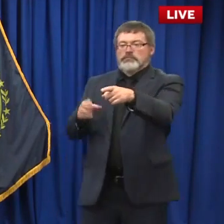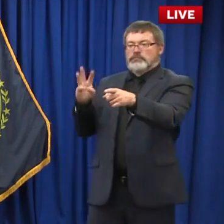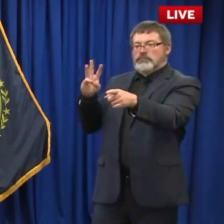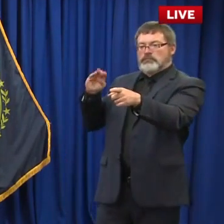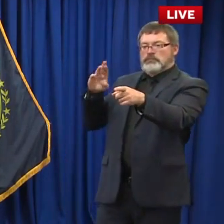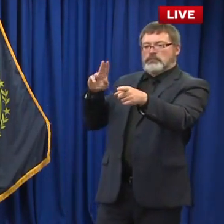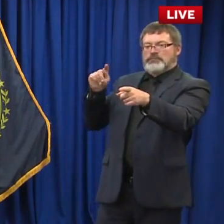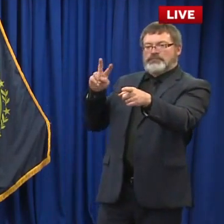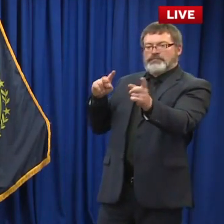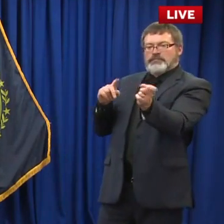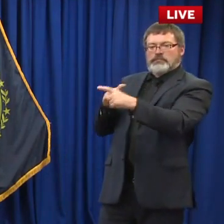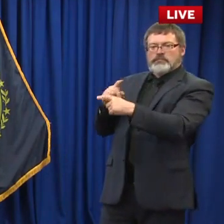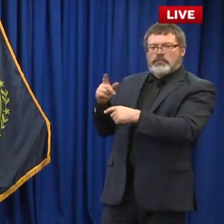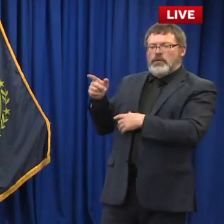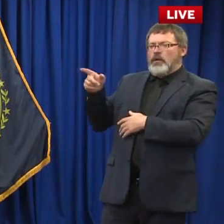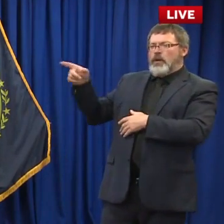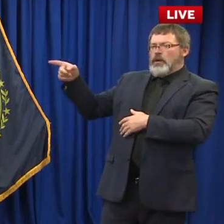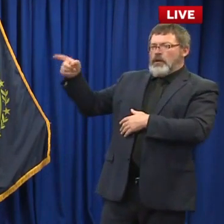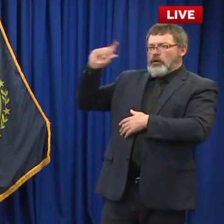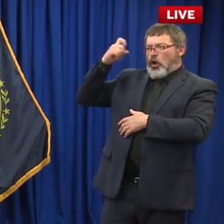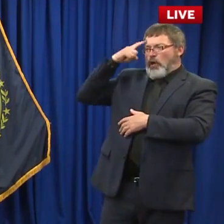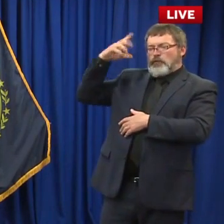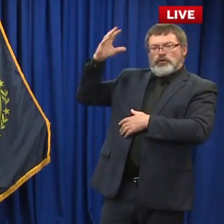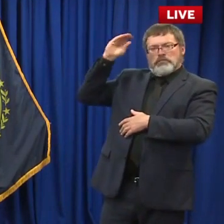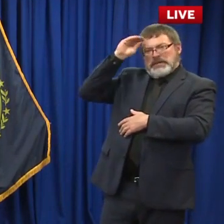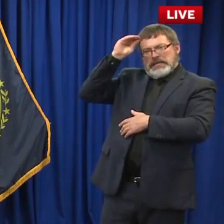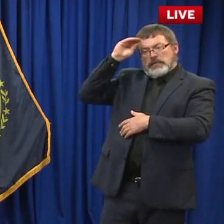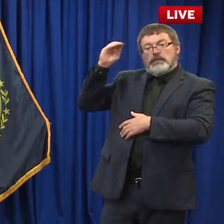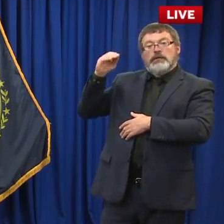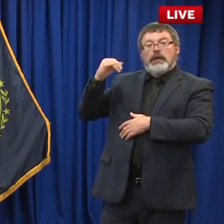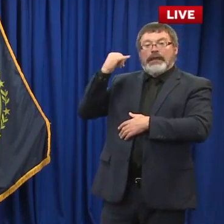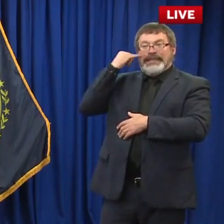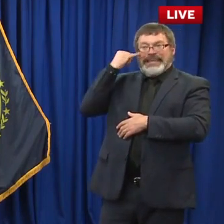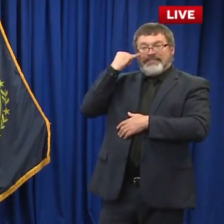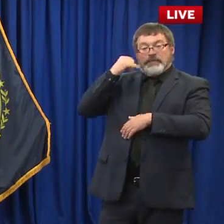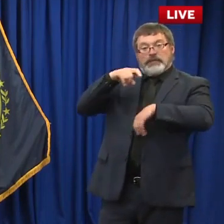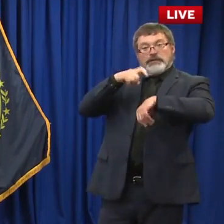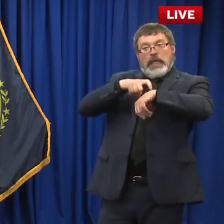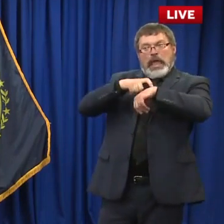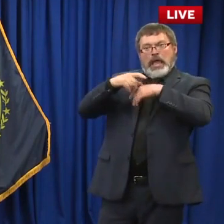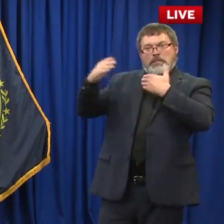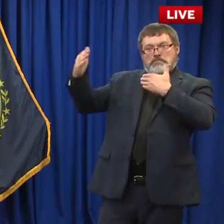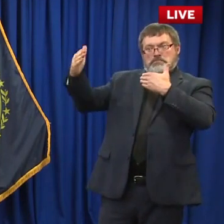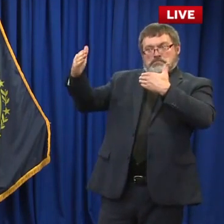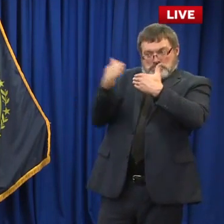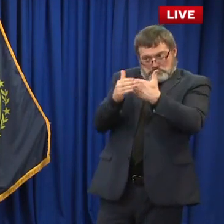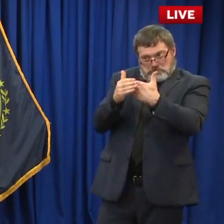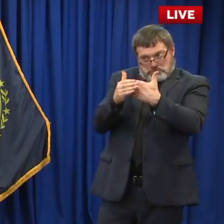THERE'S INCENTIVE TO DO IT BECAUSE I DON'T KNOW ANY STATE THAT DOESN'T WANT TO BUY IT.